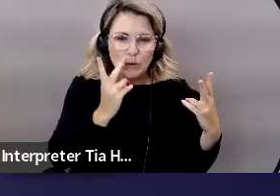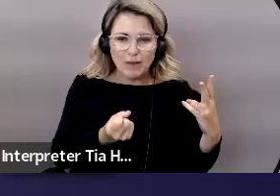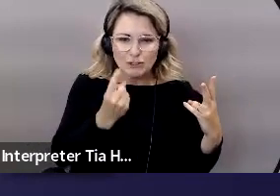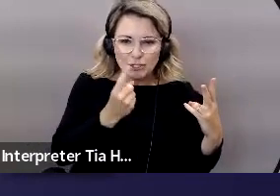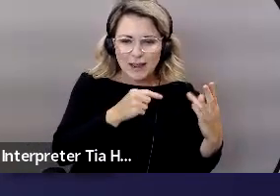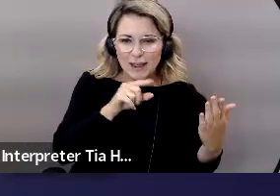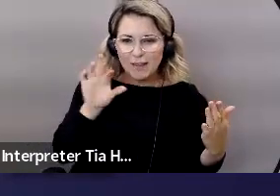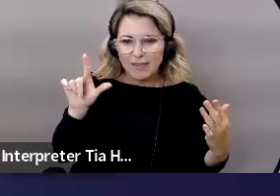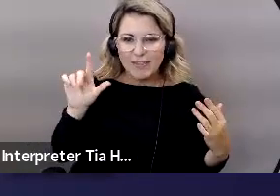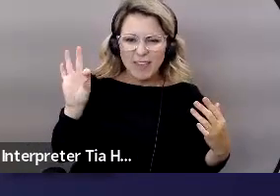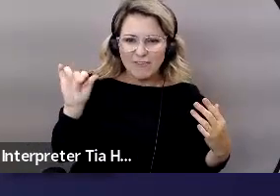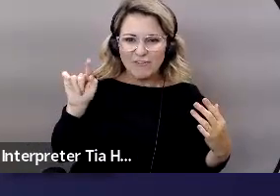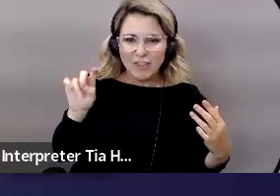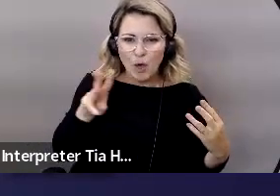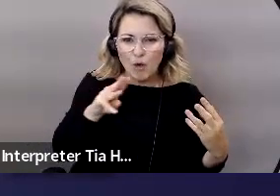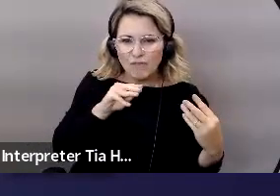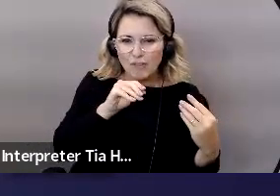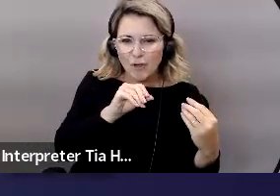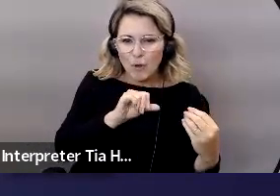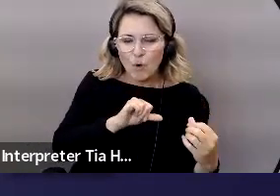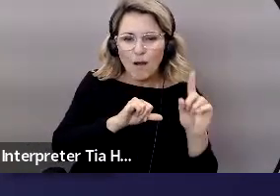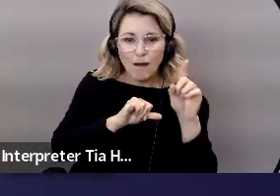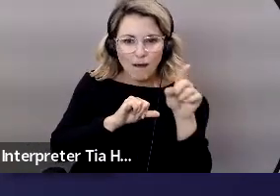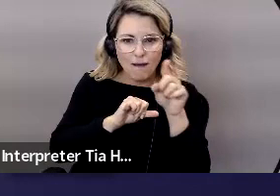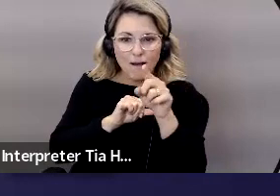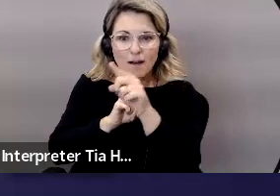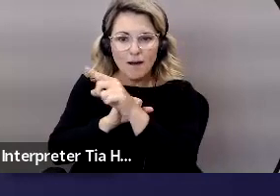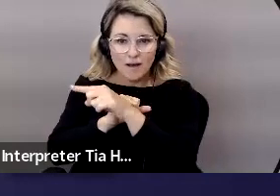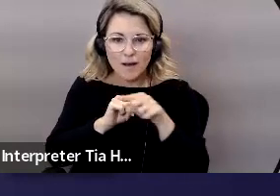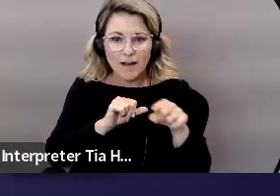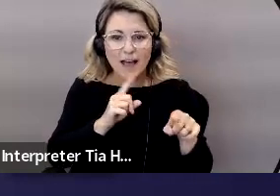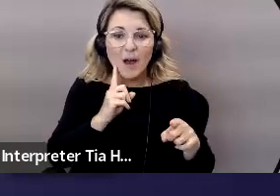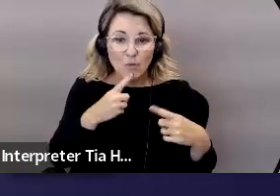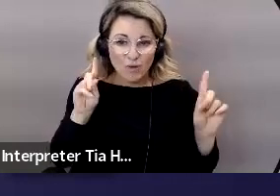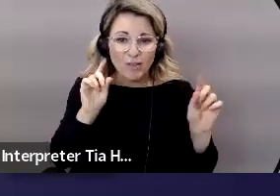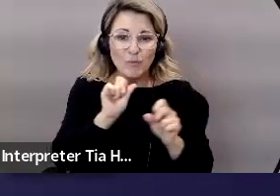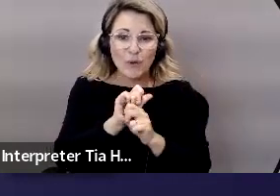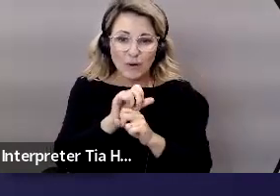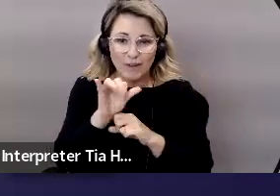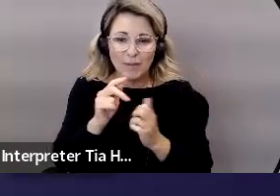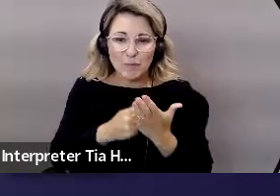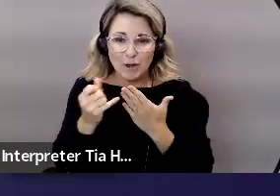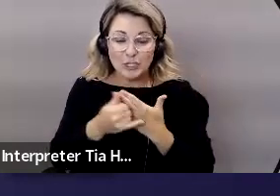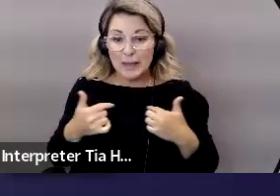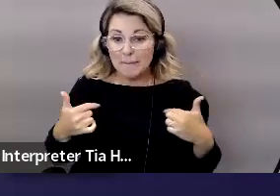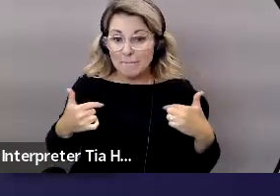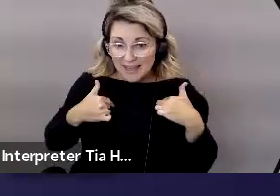everything works in the project. So, for me, some people are visual learners, some people are not.